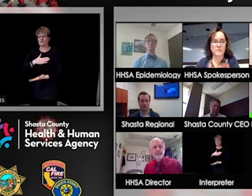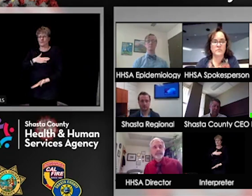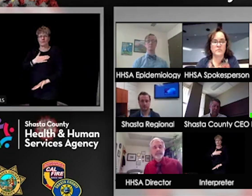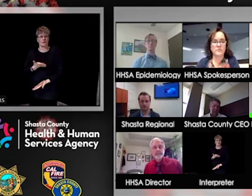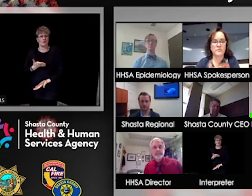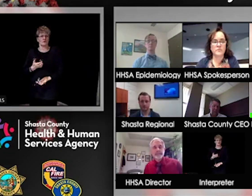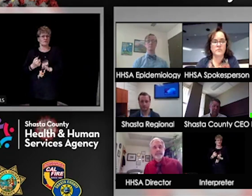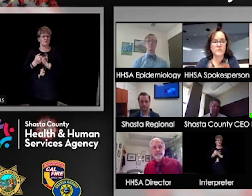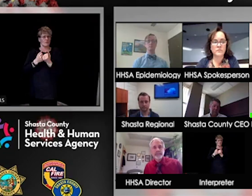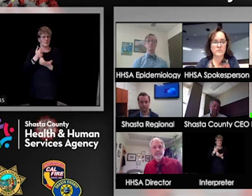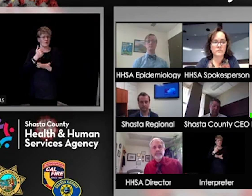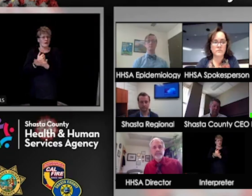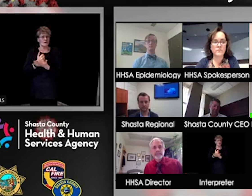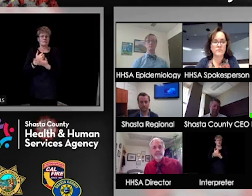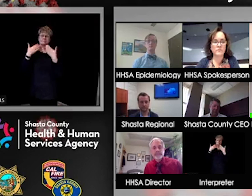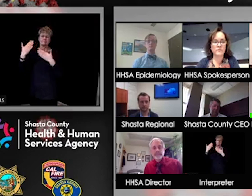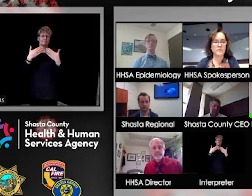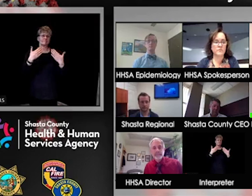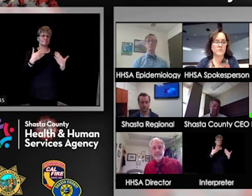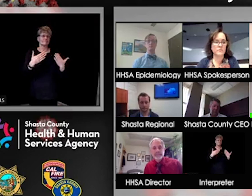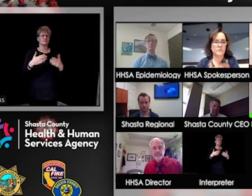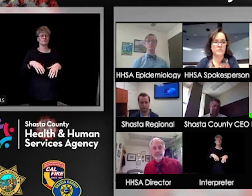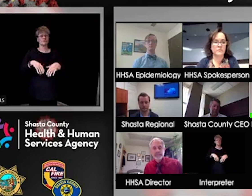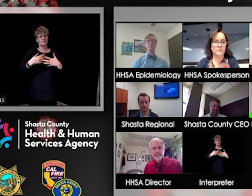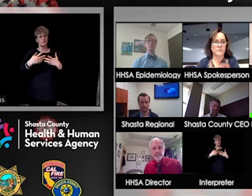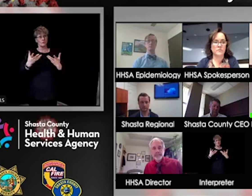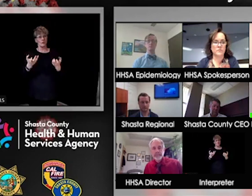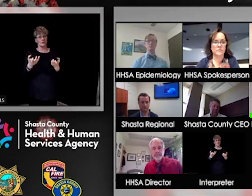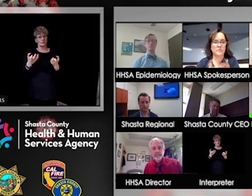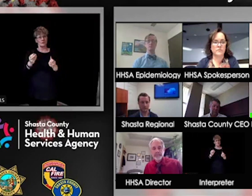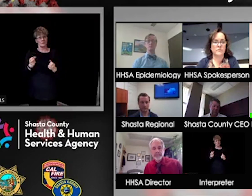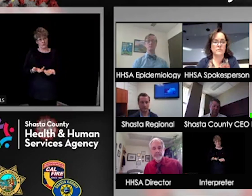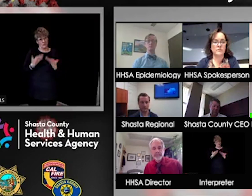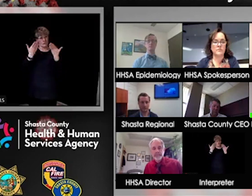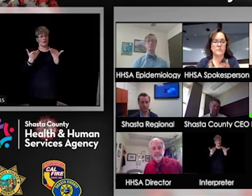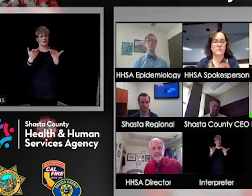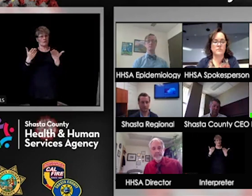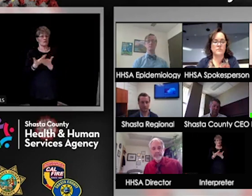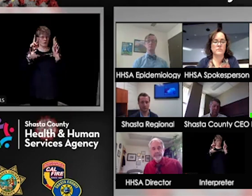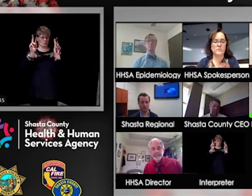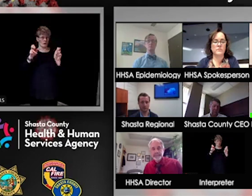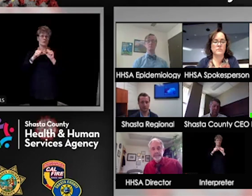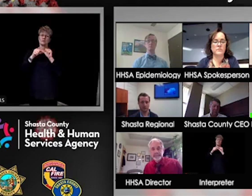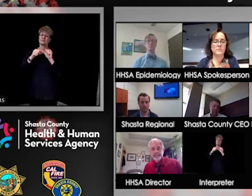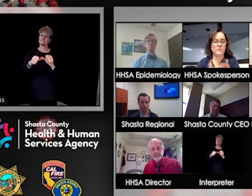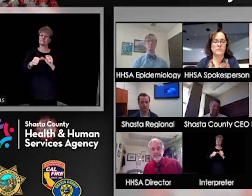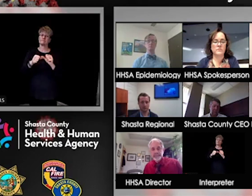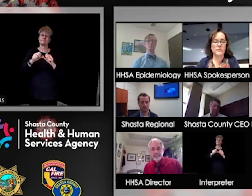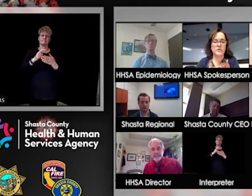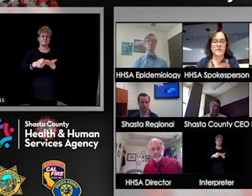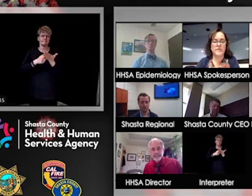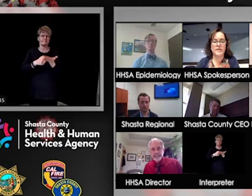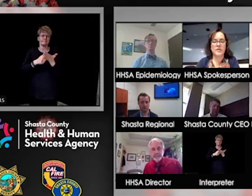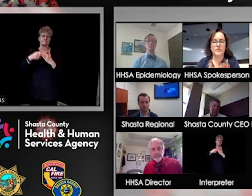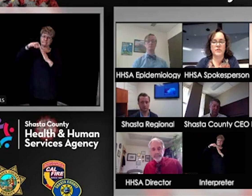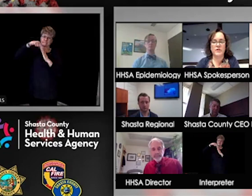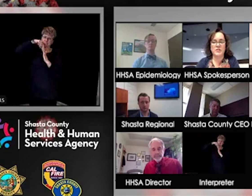conversation and what will be continuing to talk about as we move forward, thanks. Thank